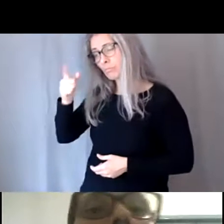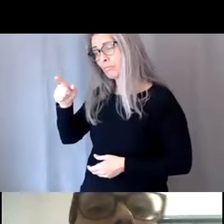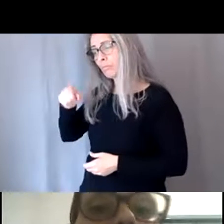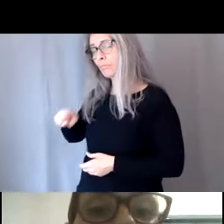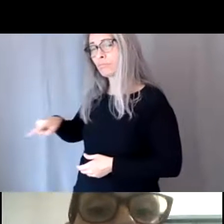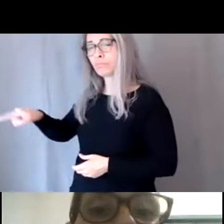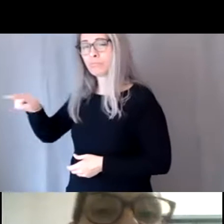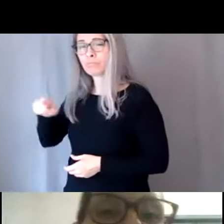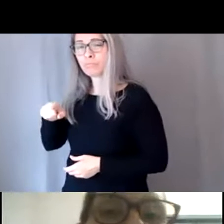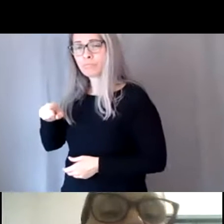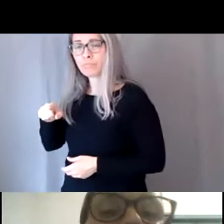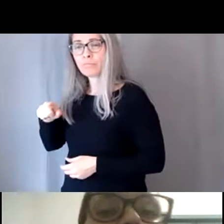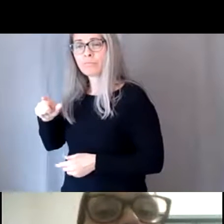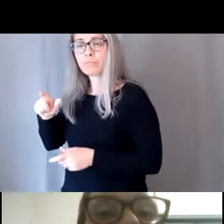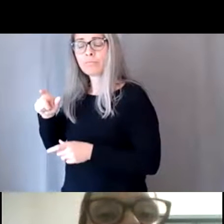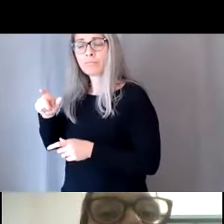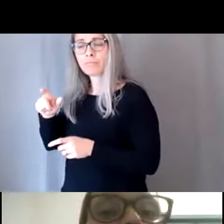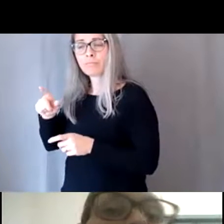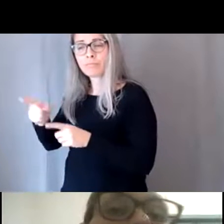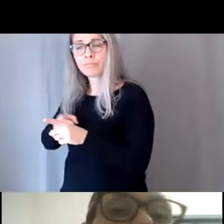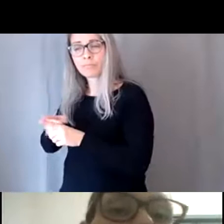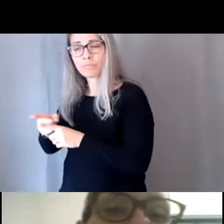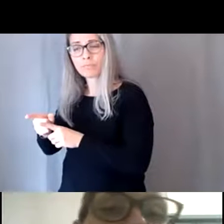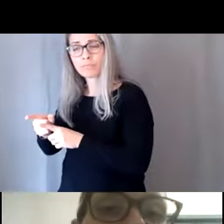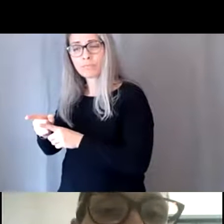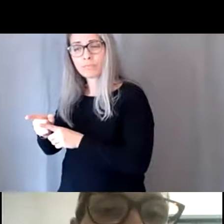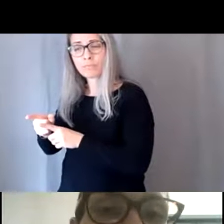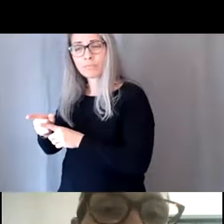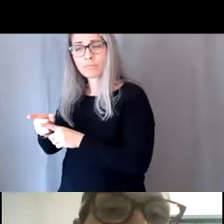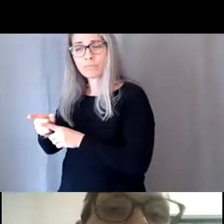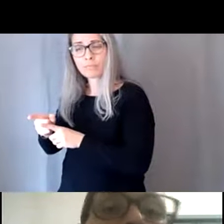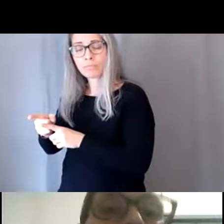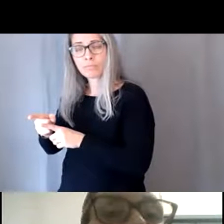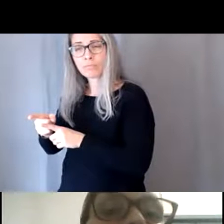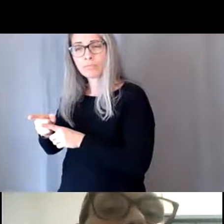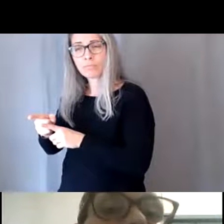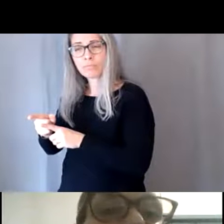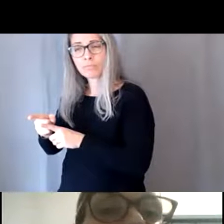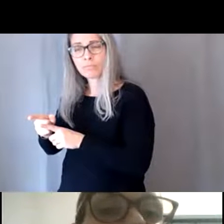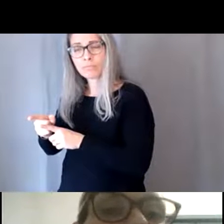to collide in in their senses of what disability is